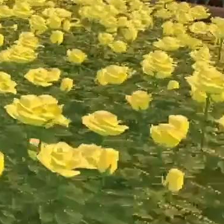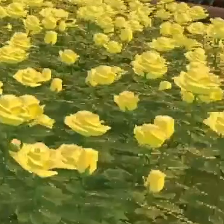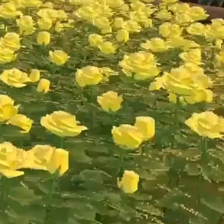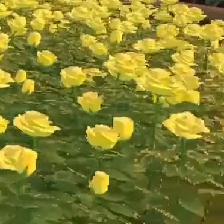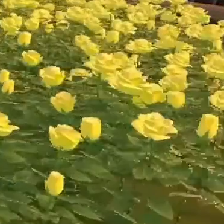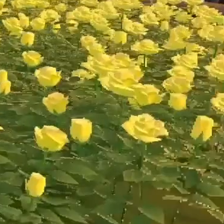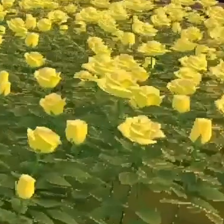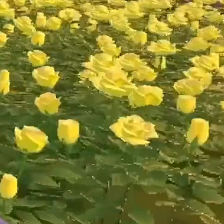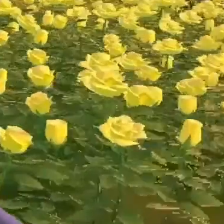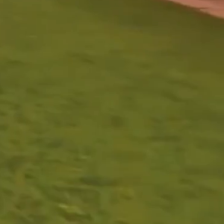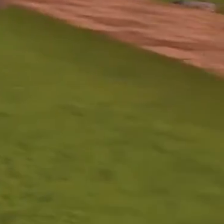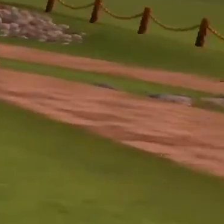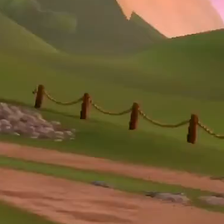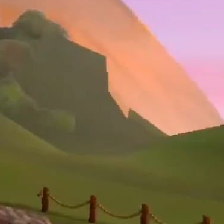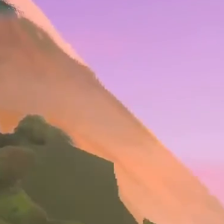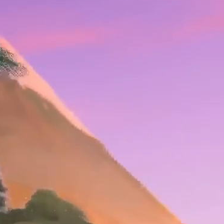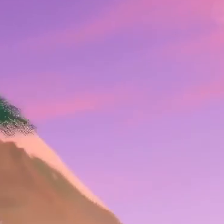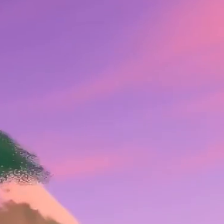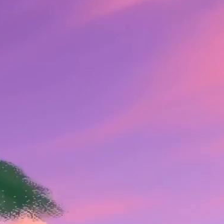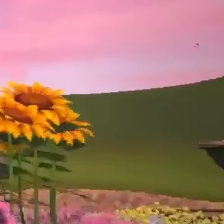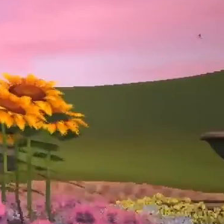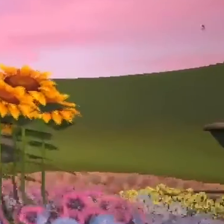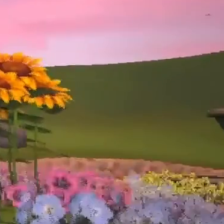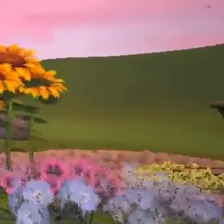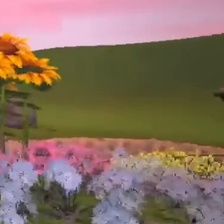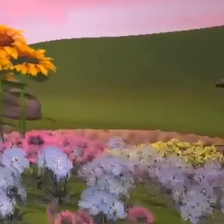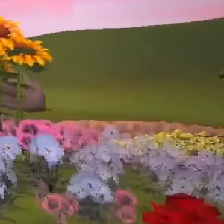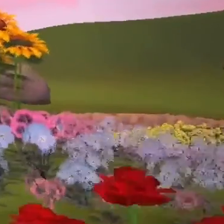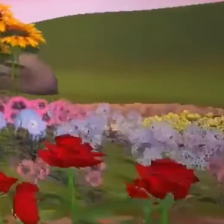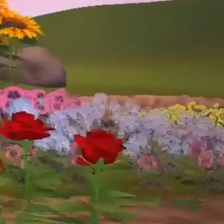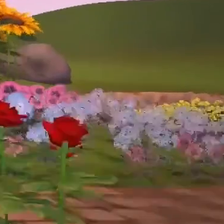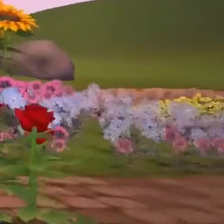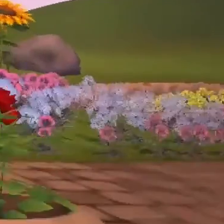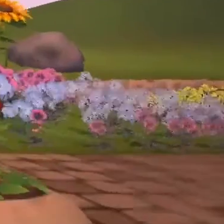(water sprinkling) (birds tweeting)